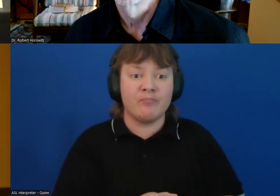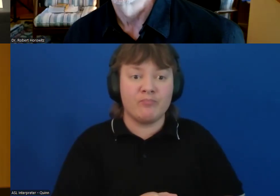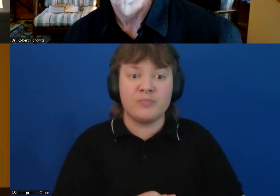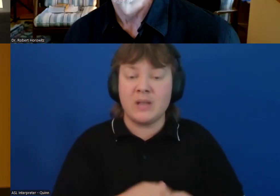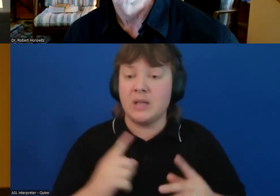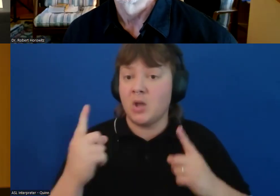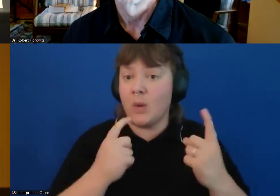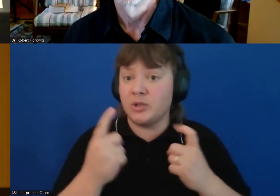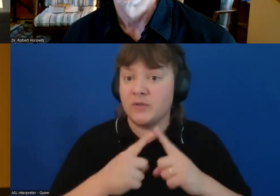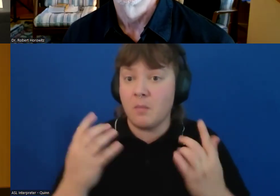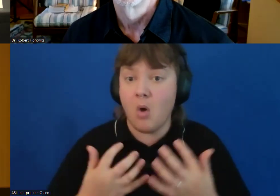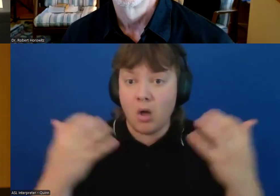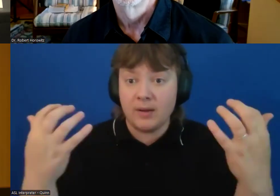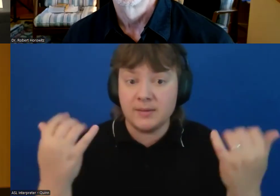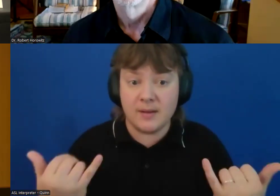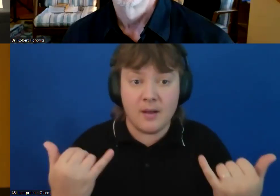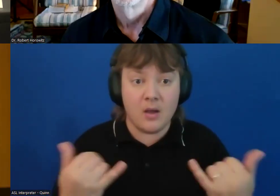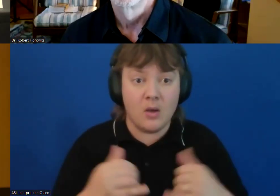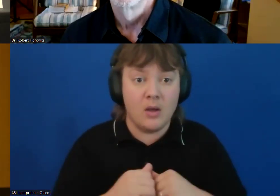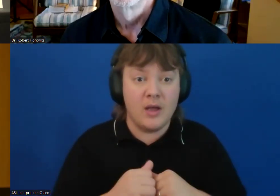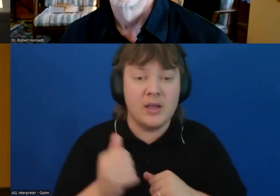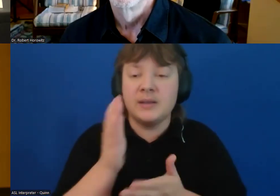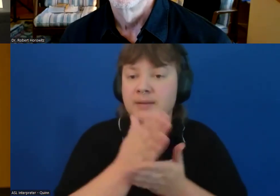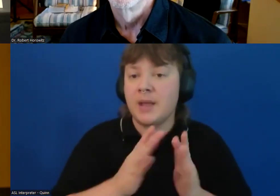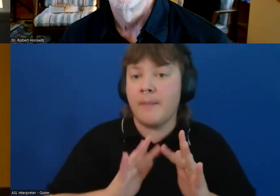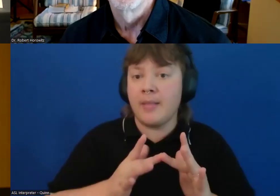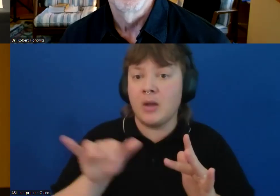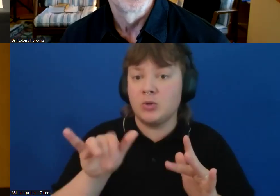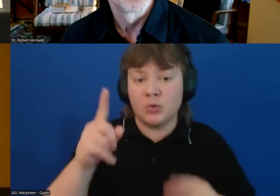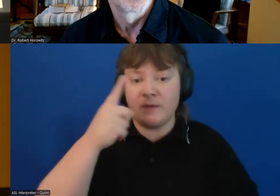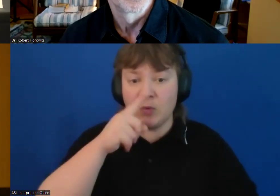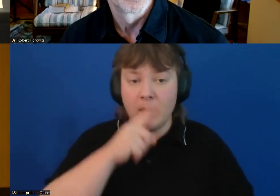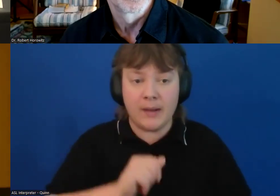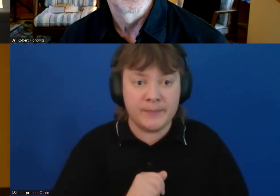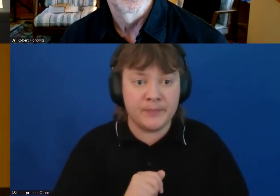questions from the audience and there's a couple online if you don't mind. I want to just first